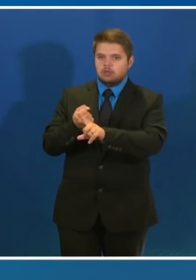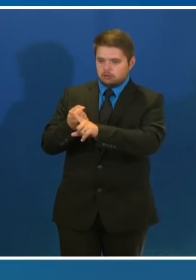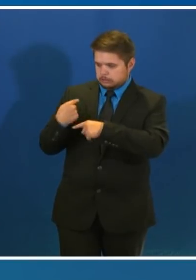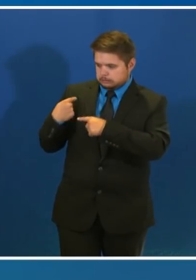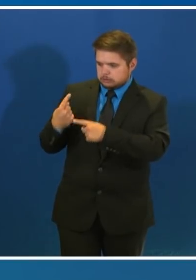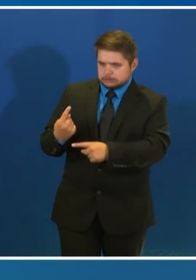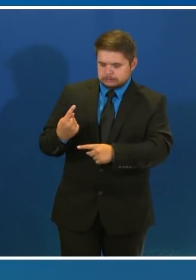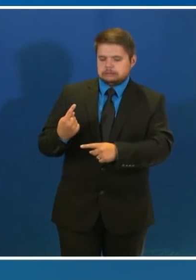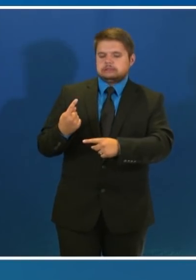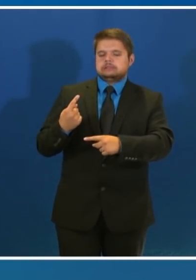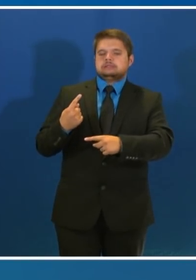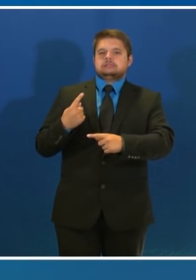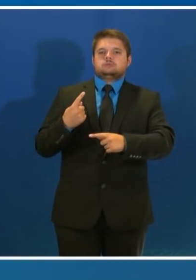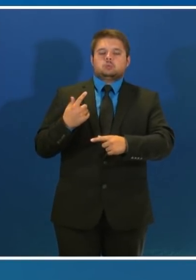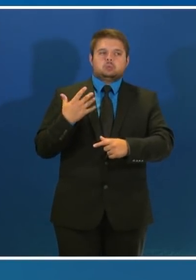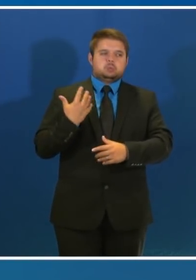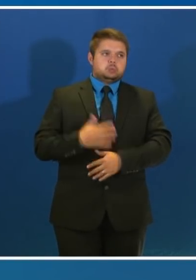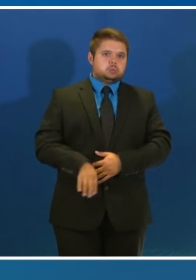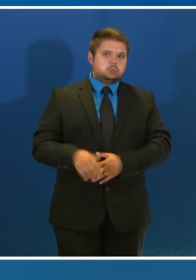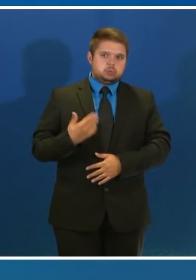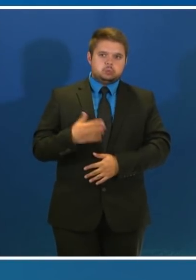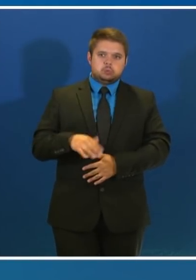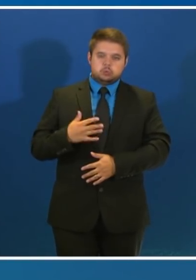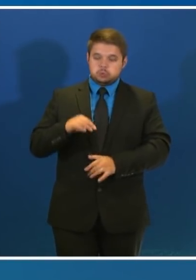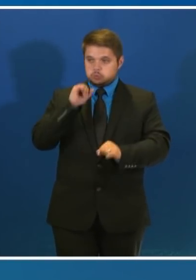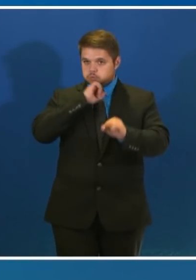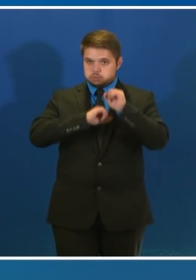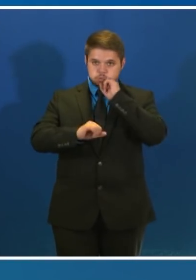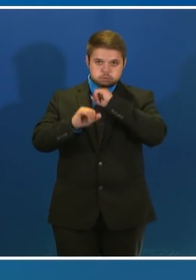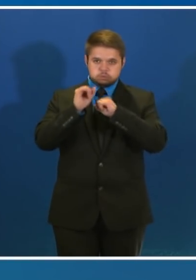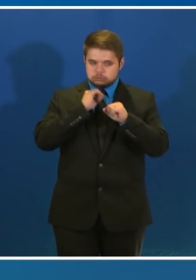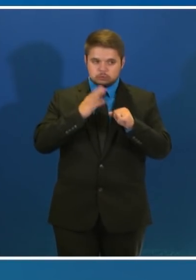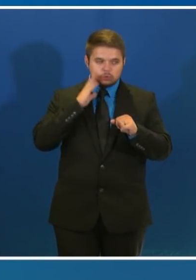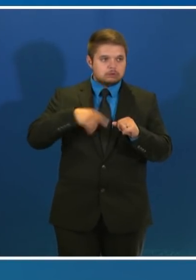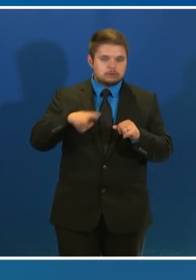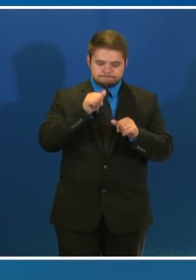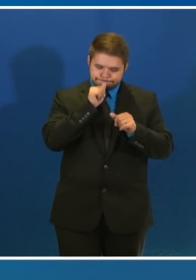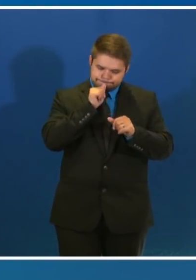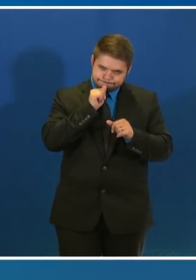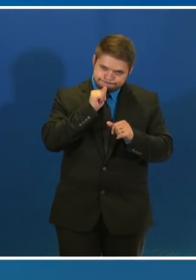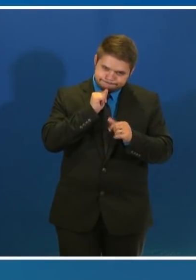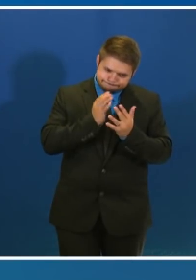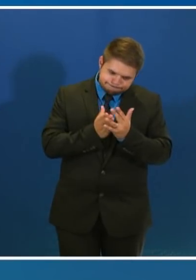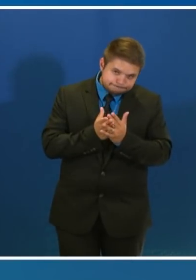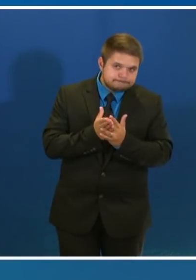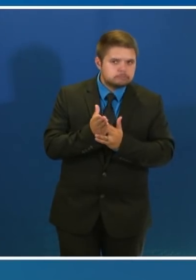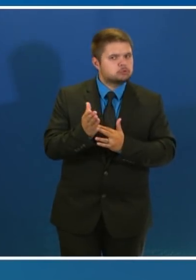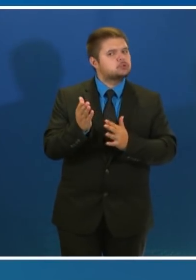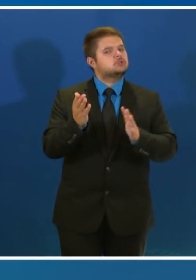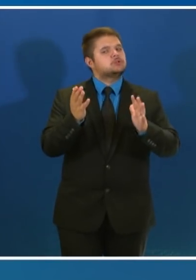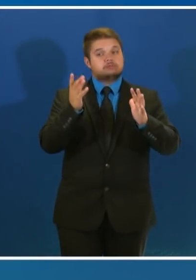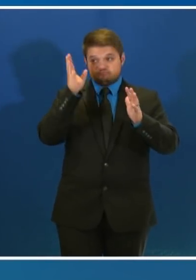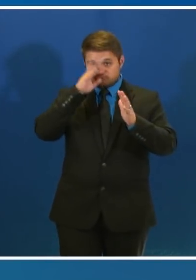affected by the fires and some are still burning in our state and in our region. So thank you to all the